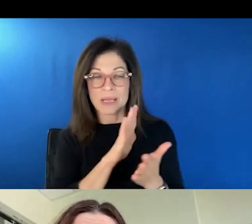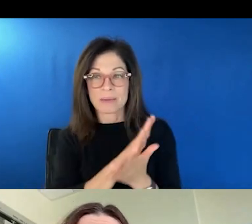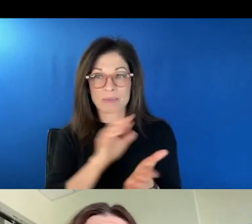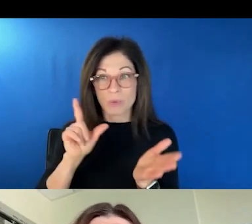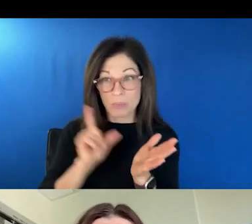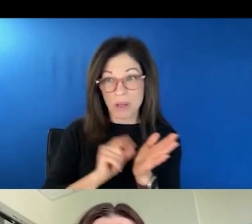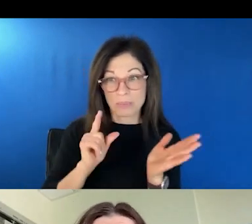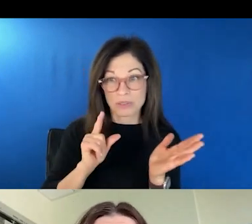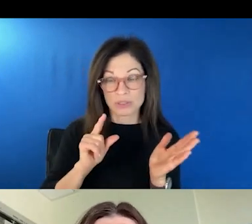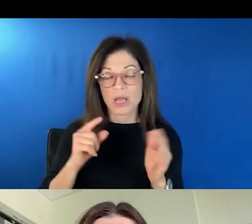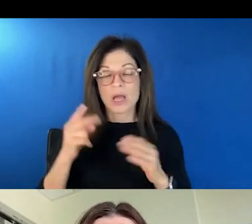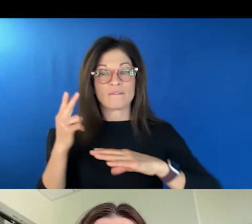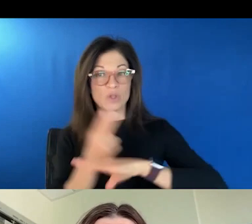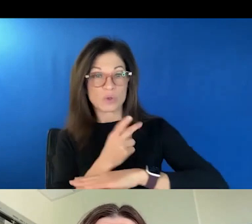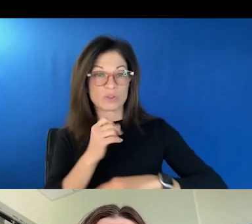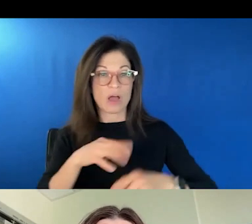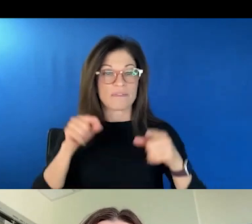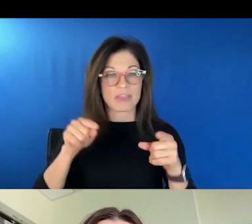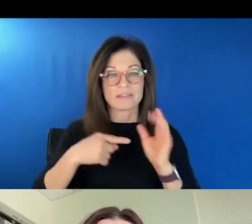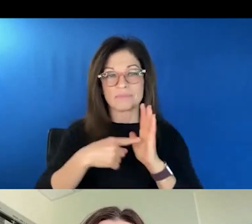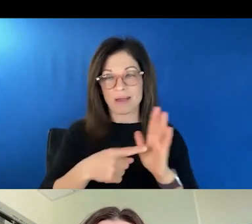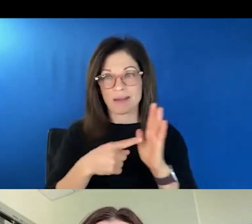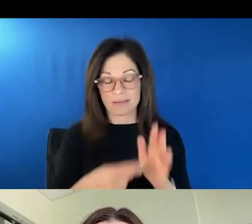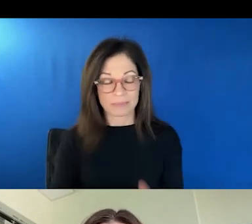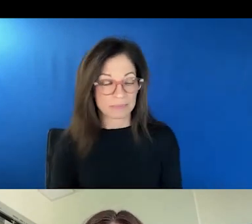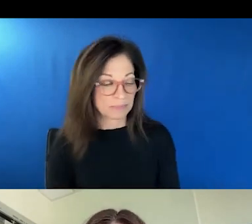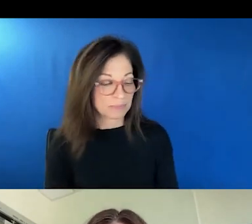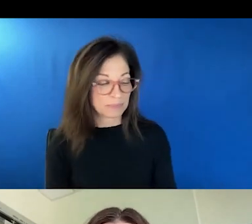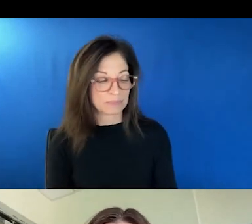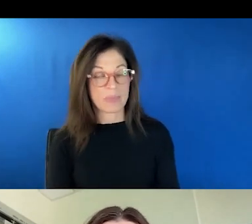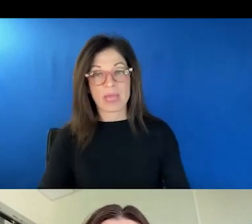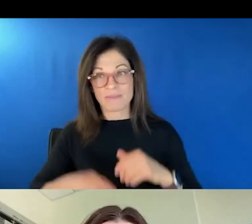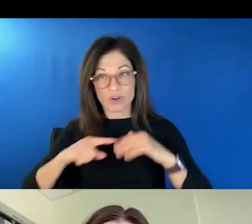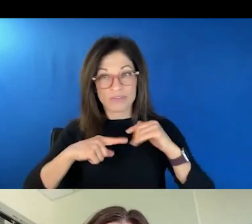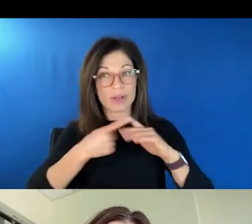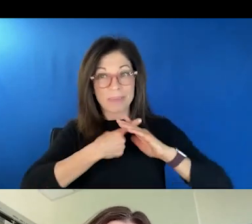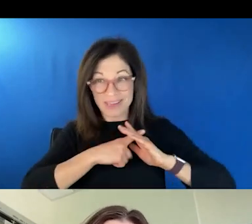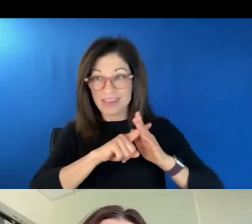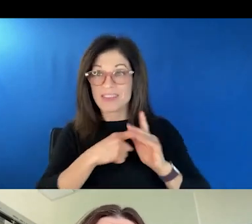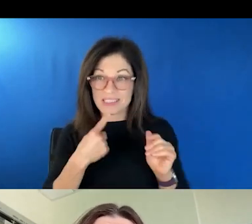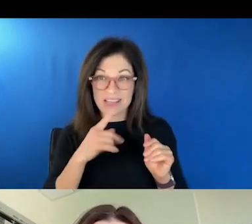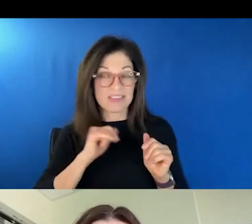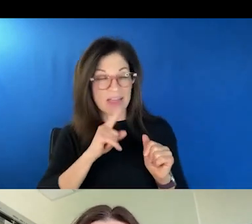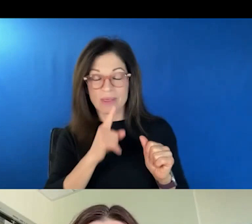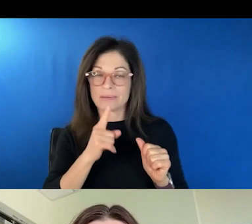WITH THE INTERCEPT MODEL. THE ULTIMATE INTERCEPT IS A ROBUST